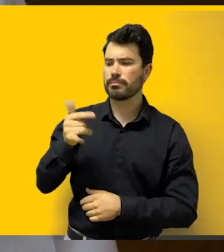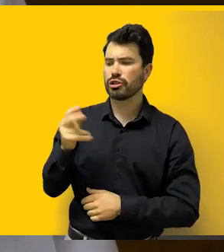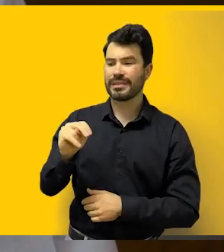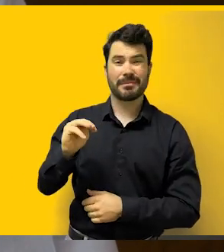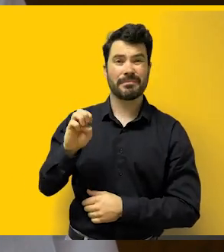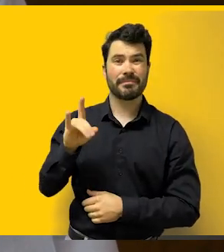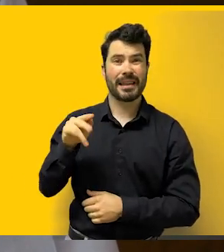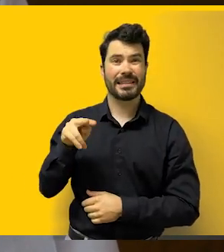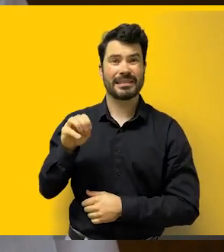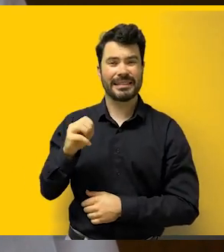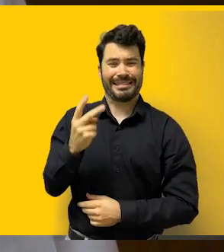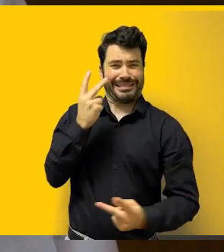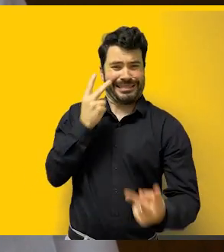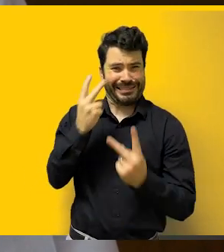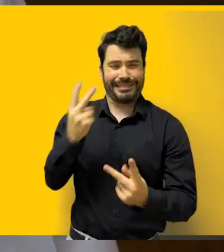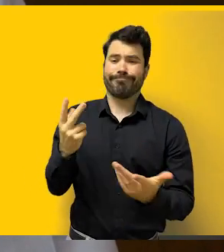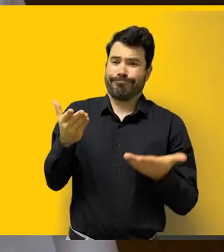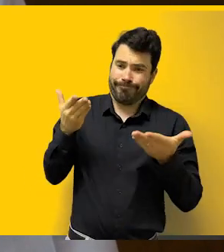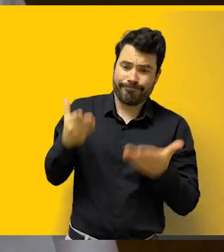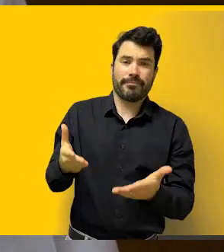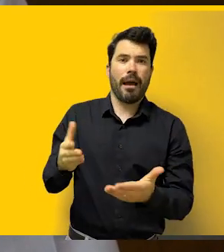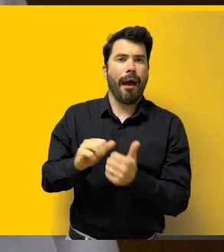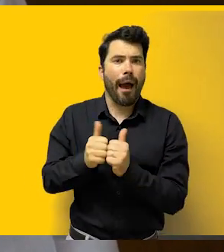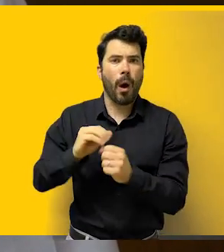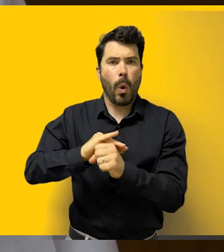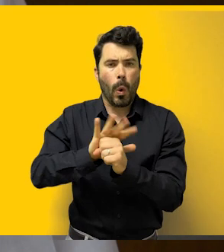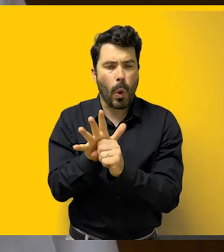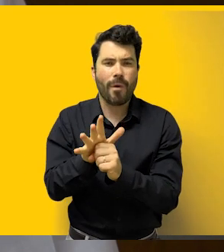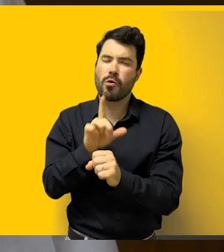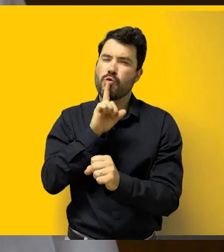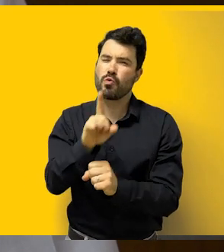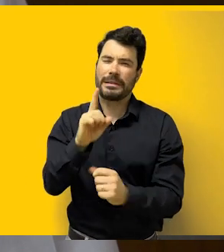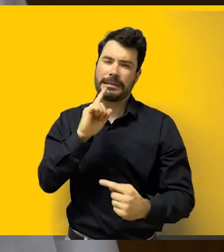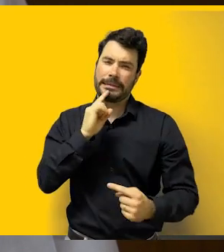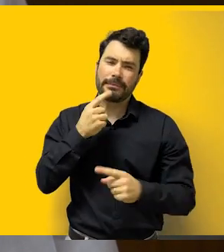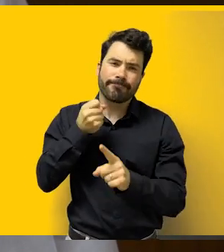we will combat and keep the pandemic under control. Please do your part, not just for you,